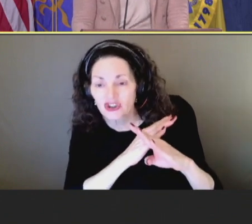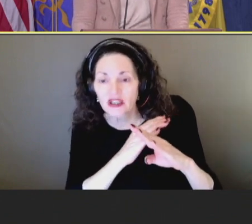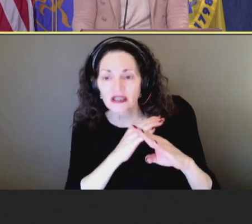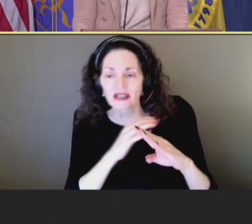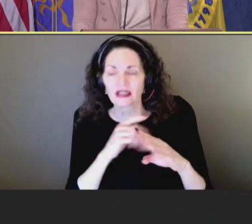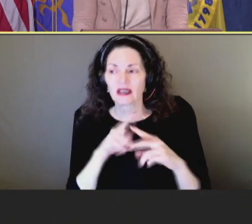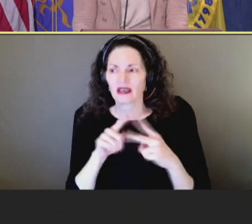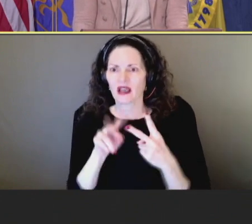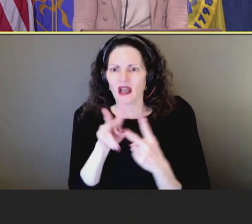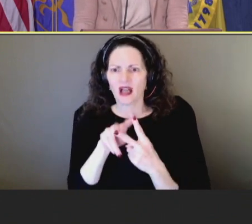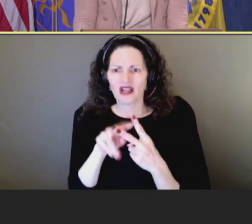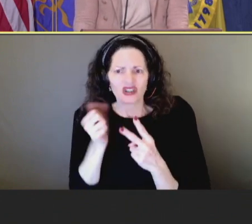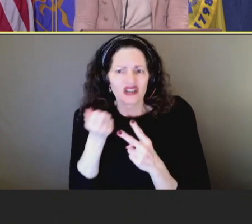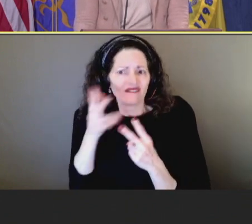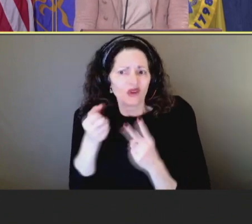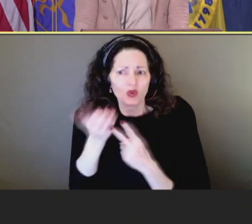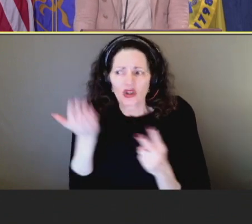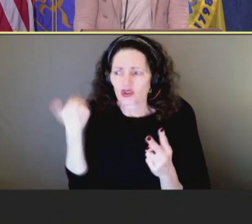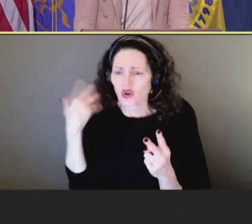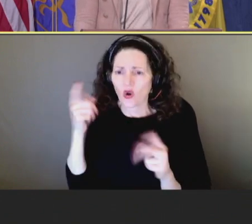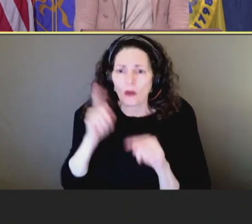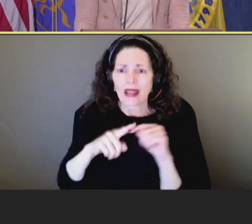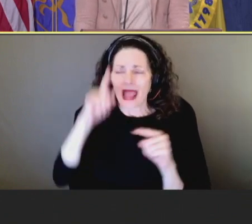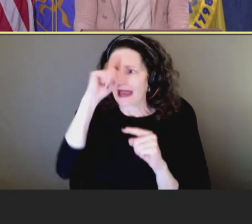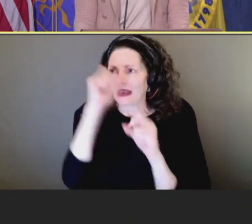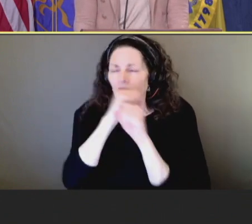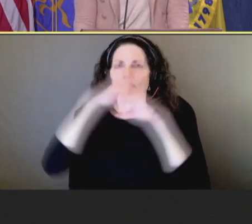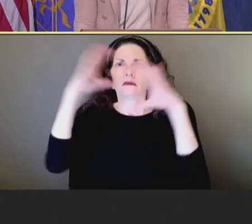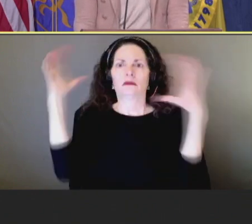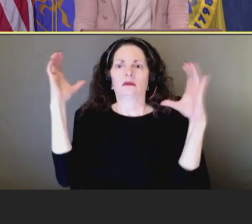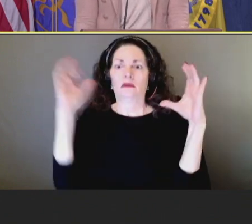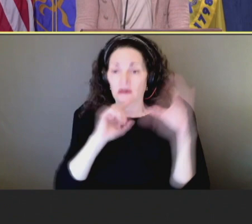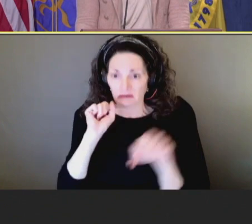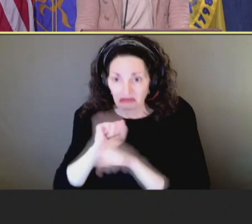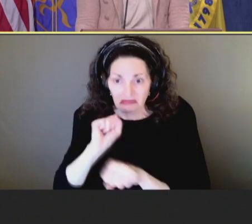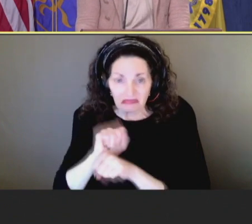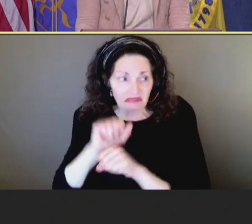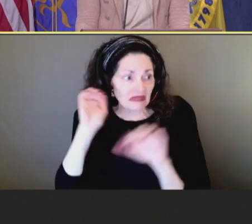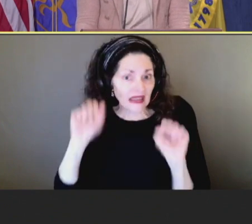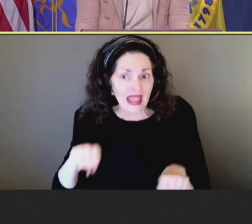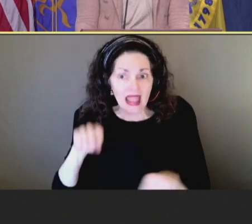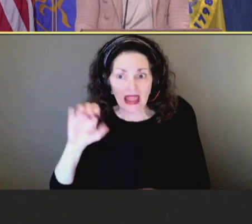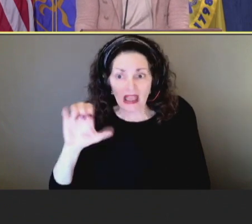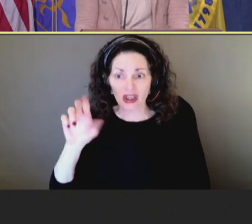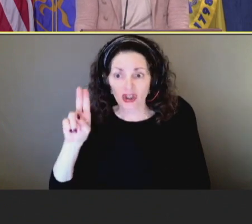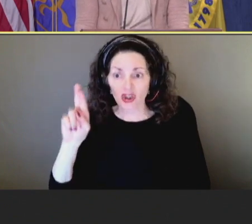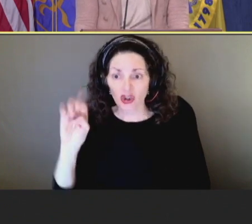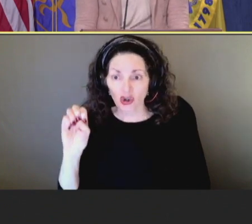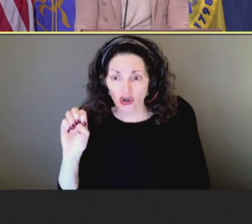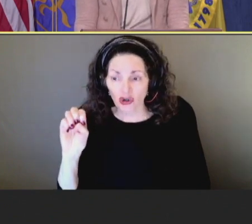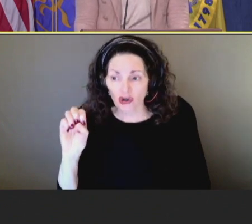a few years ago. So, we all probably have someone who's been impacted by cancer. So